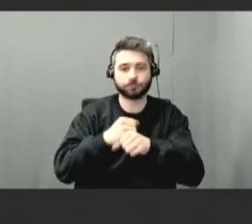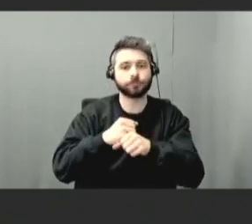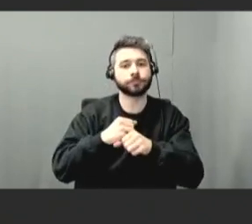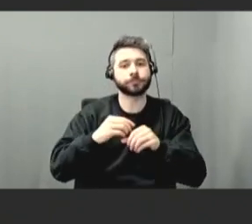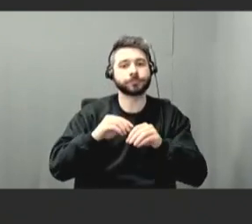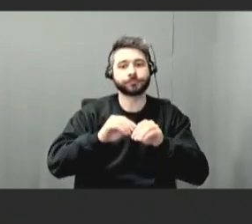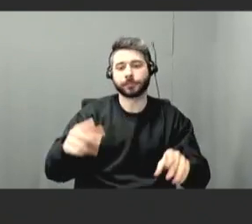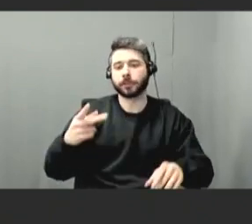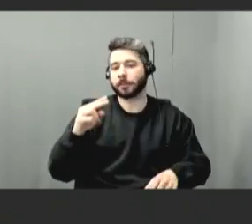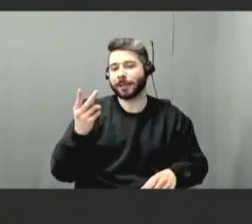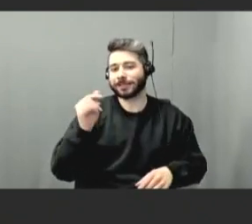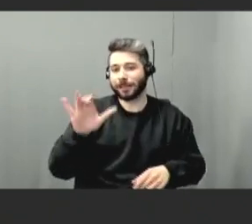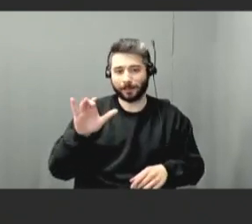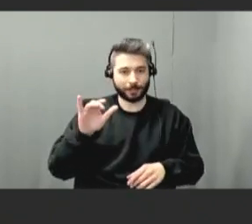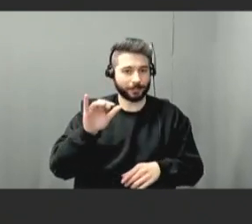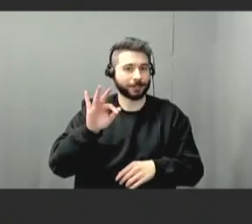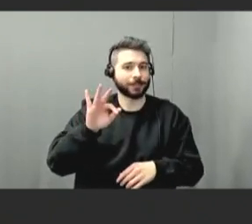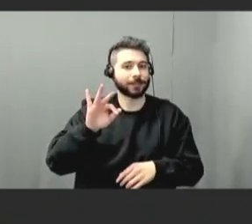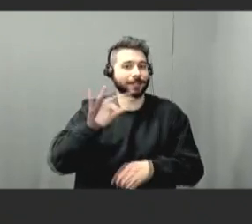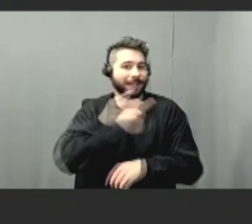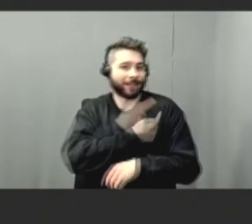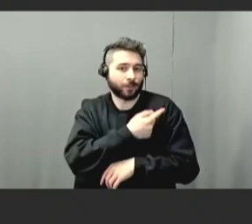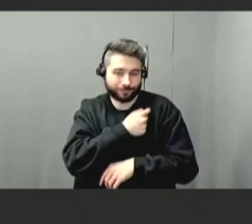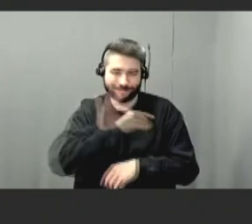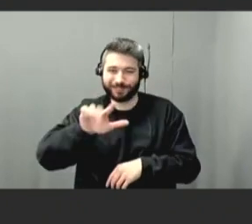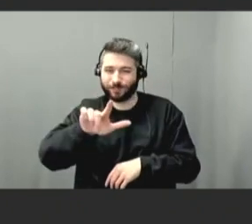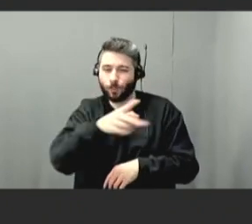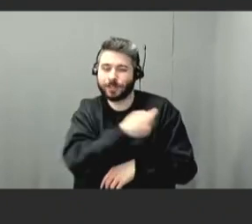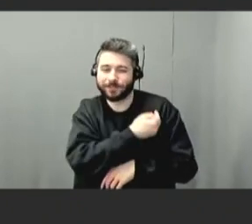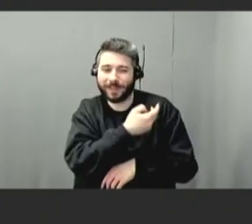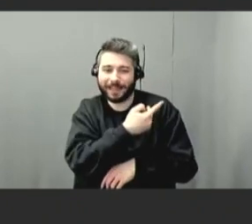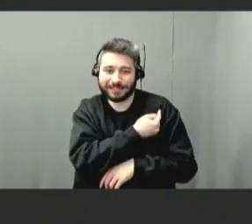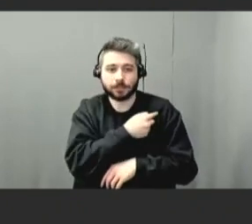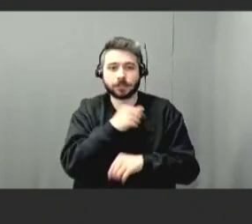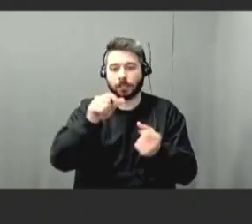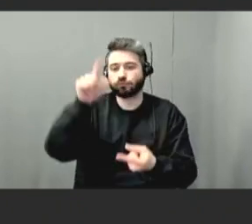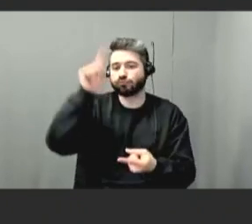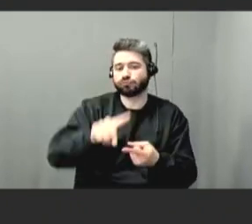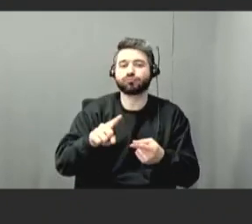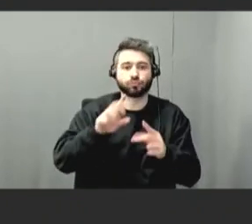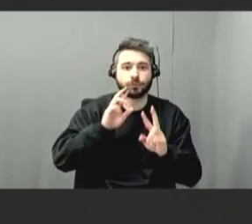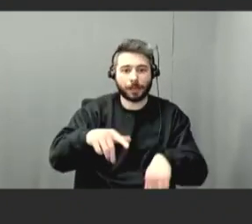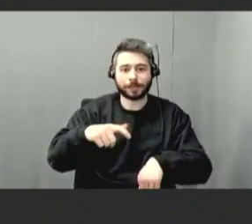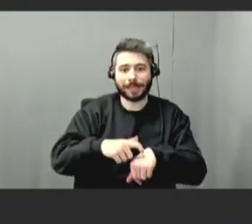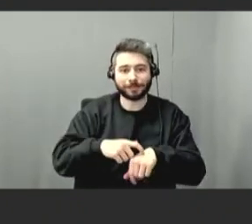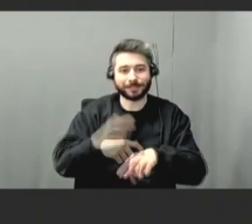vaccines that can shorten pandemic influenza response timelines and increase vaccine accessibility